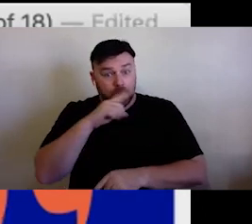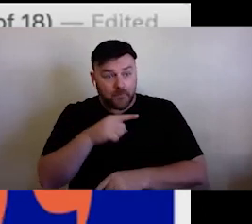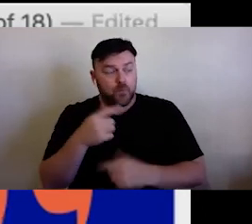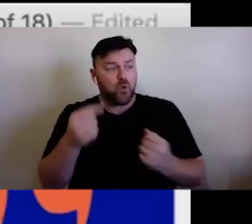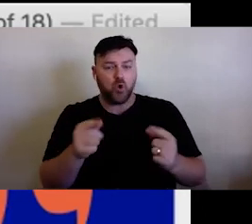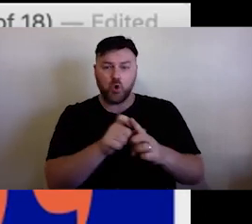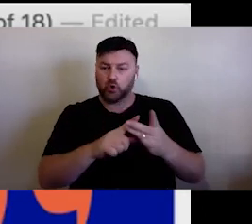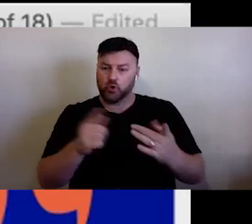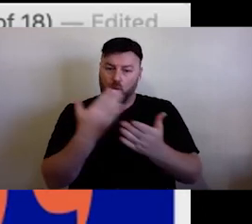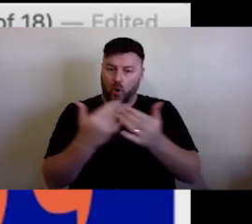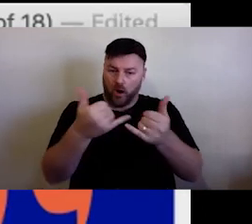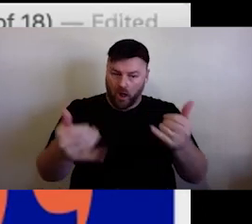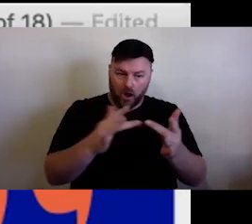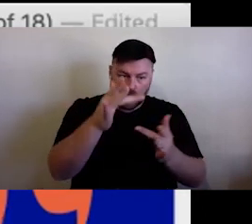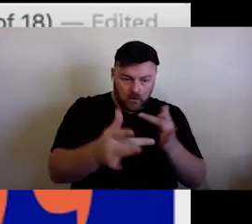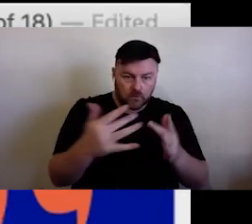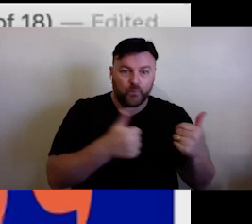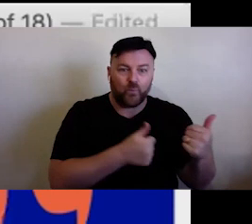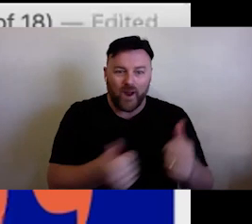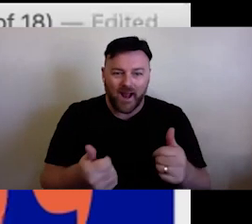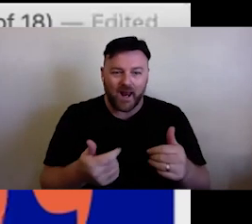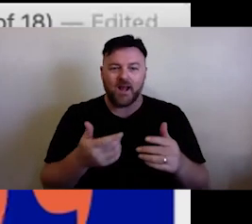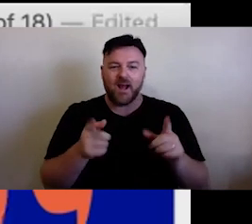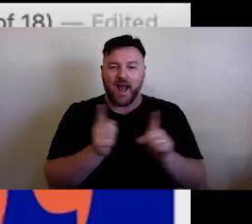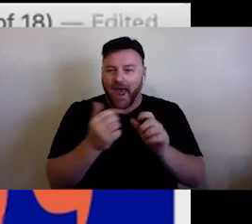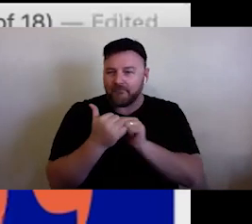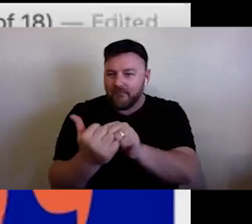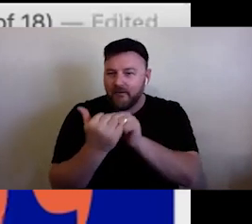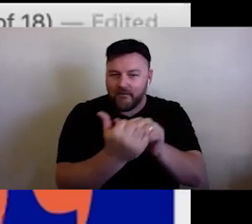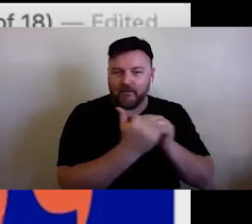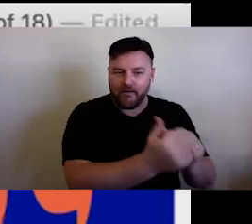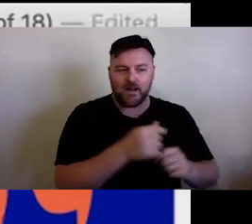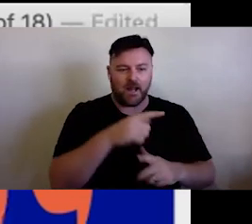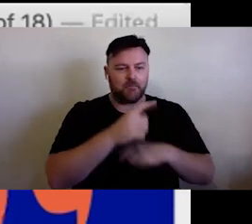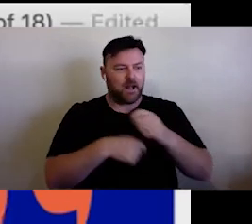telling their story. Reaching out and connecting to people." That's